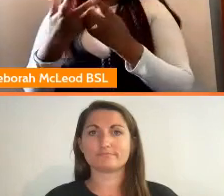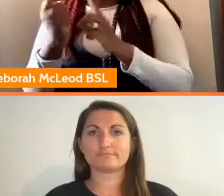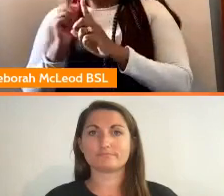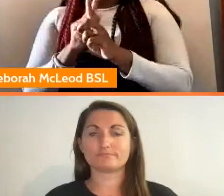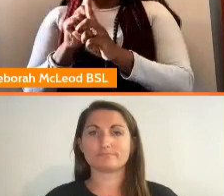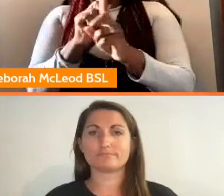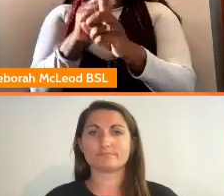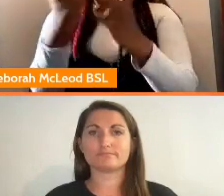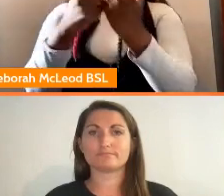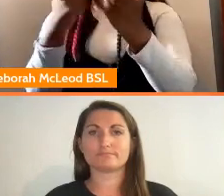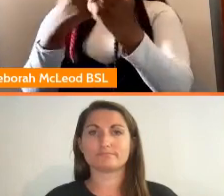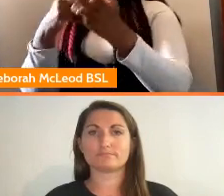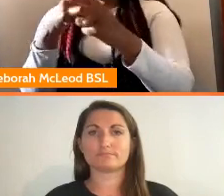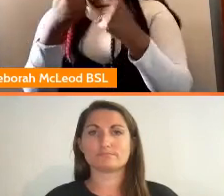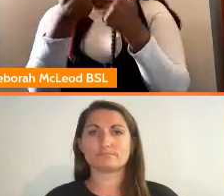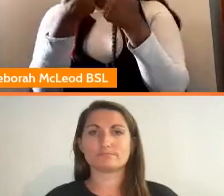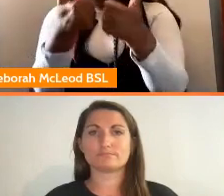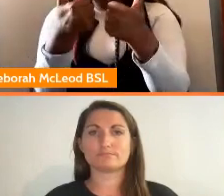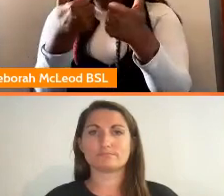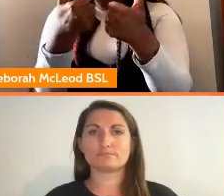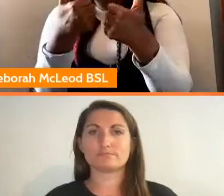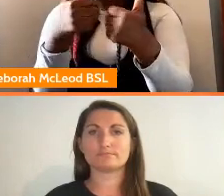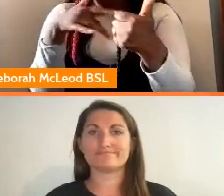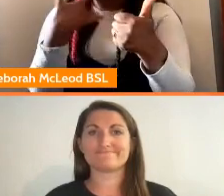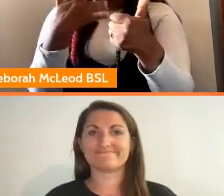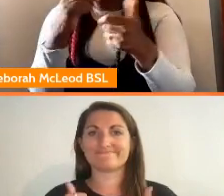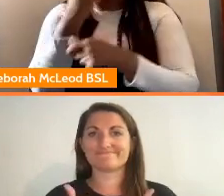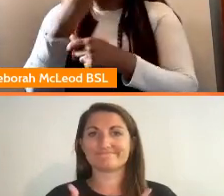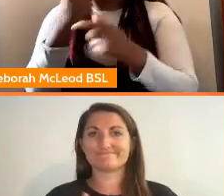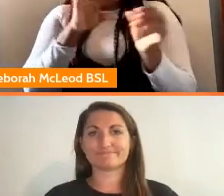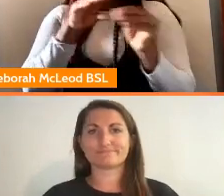and I strongly feel that the arts can lead the way.